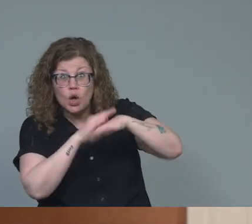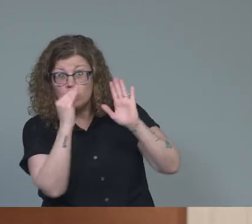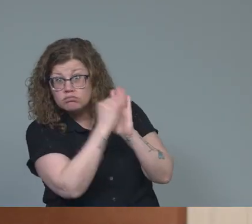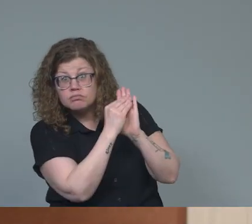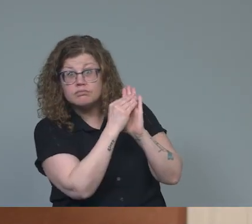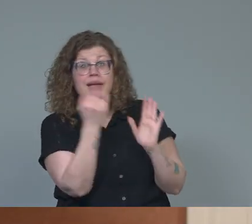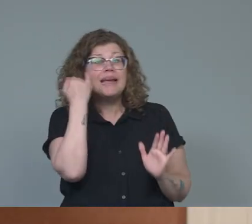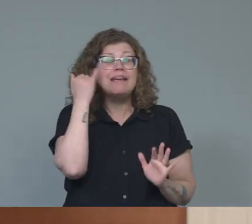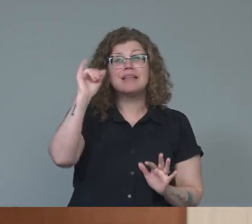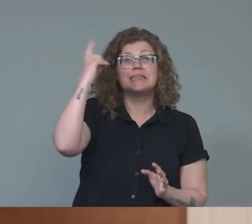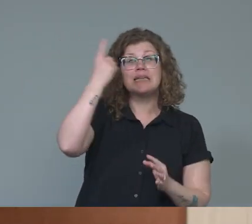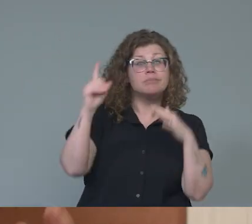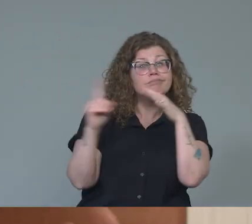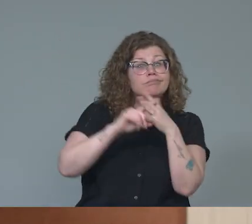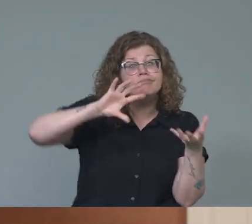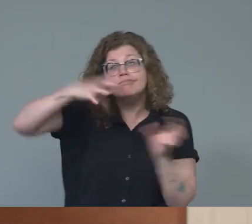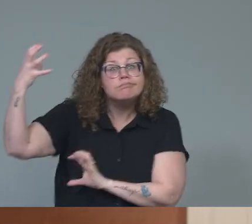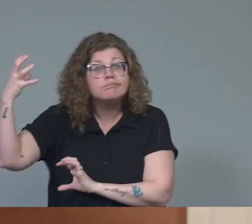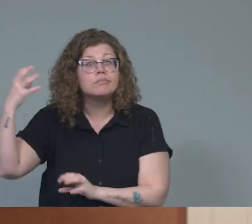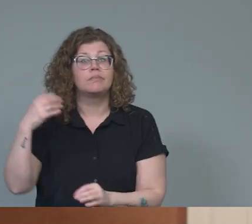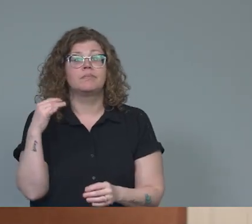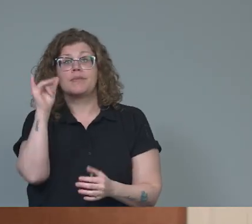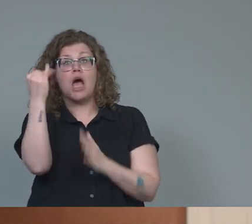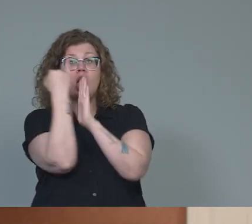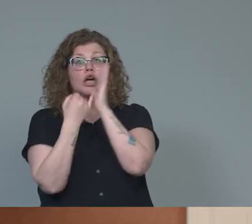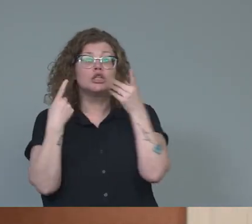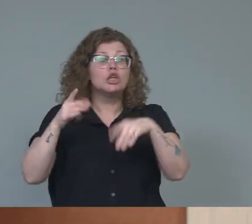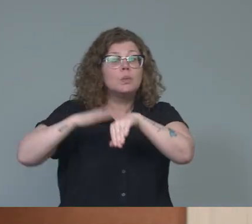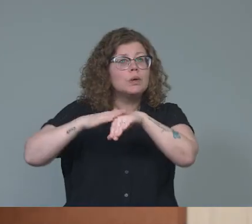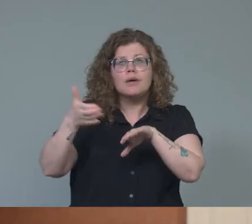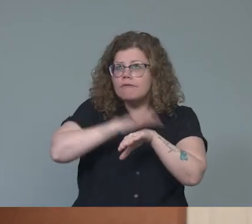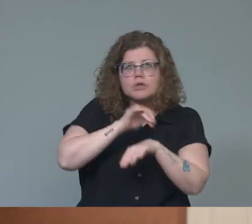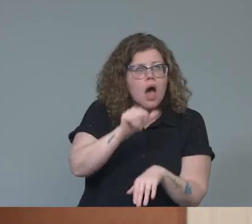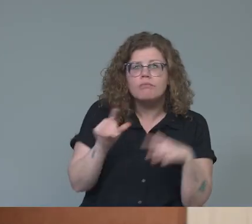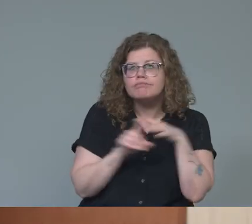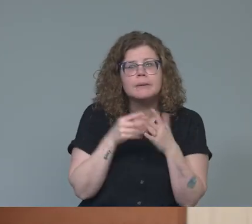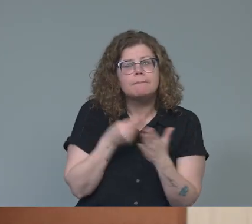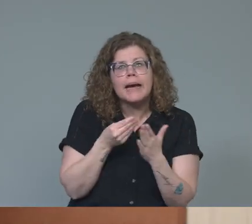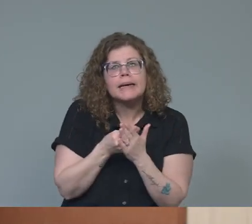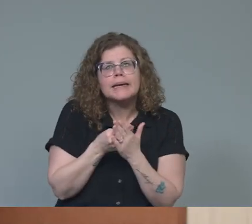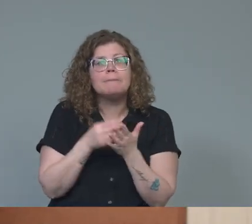to live effectively in the public realm for at least two years. It ensures that the quality of the workmanship is high,